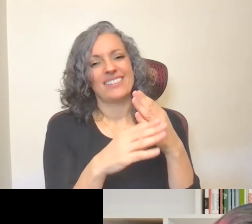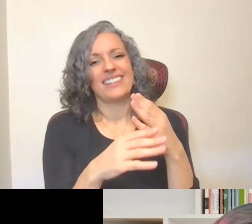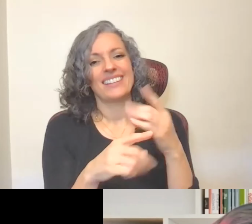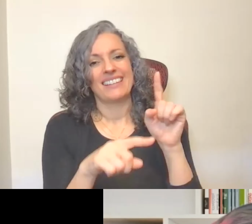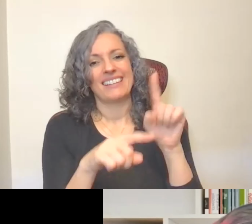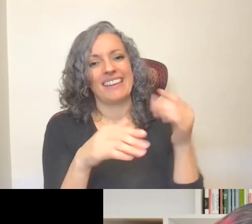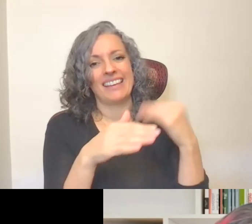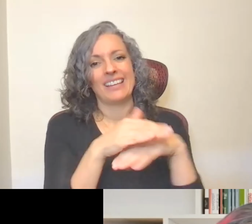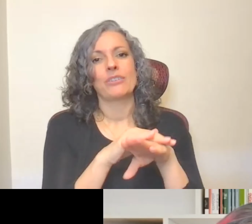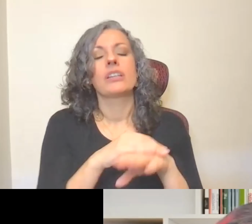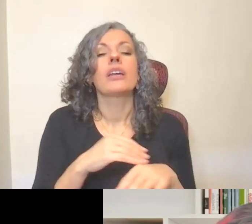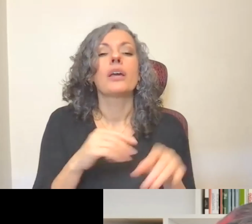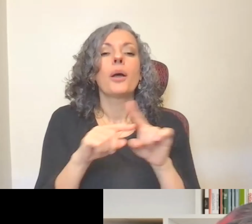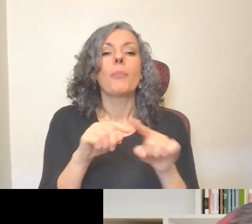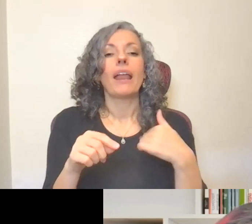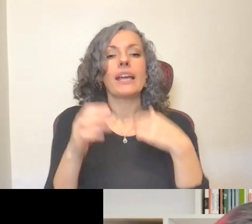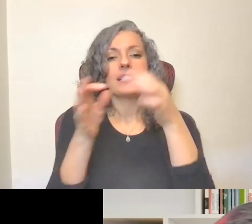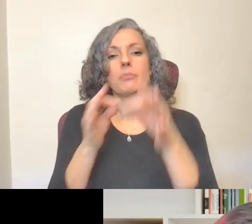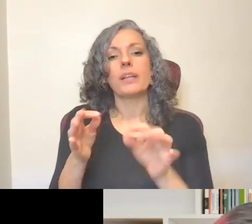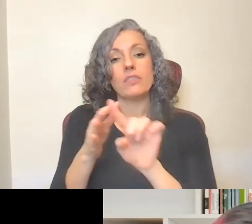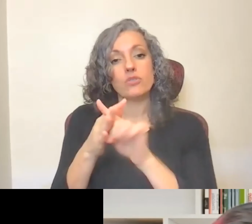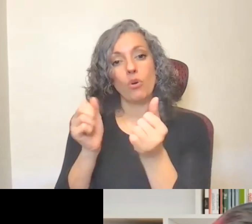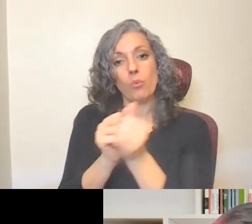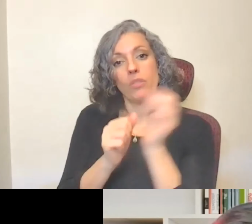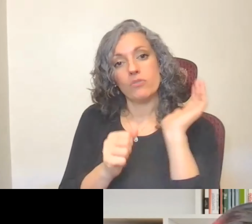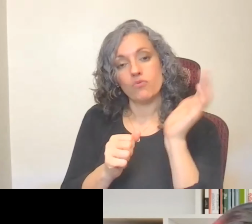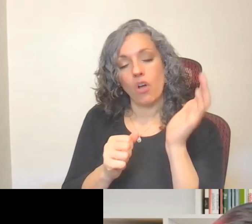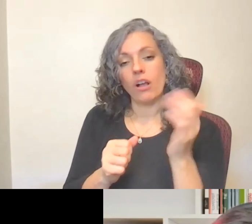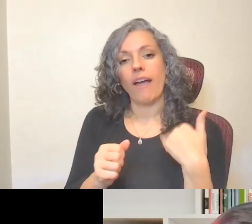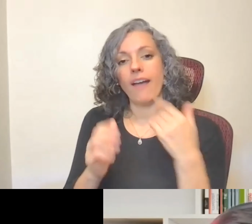I explained a little bit at the beginning. I have design system files in Sketch, which is a library